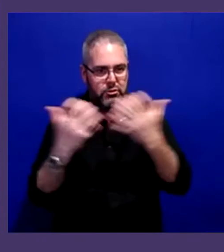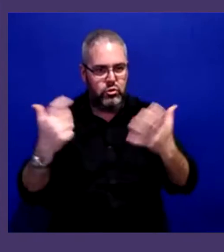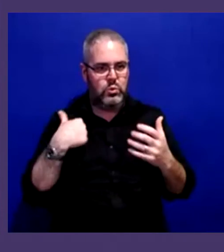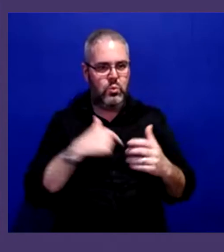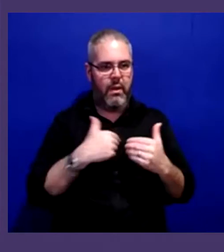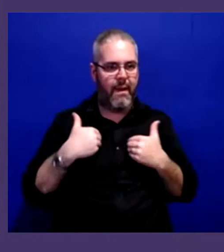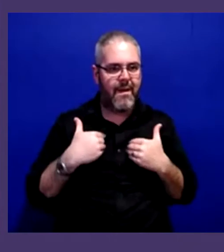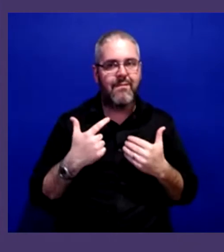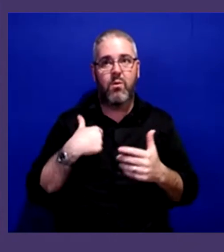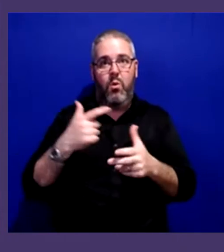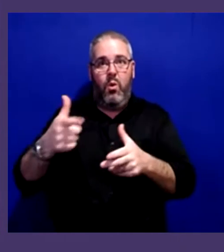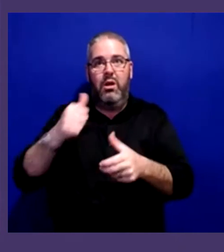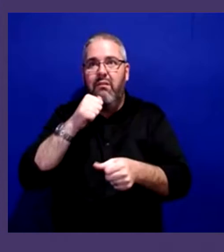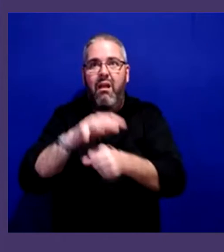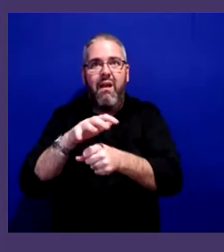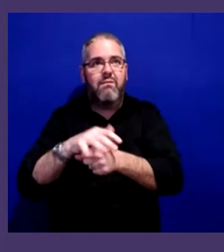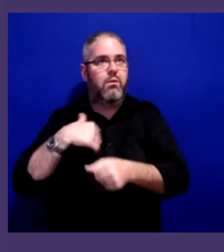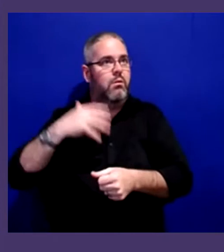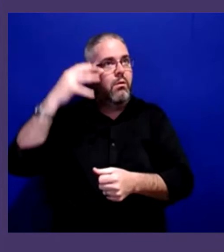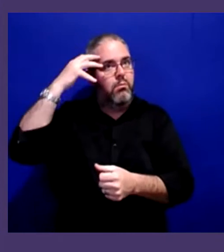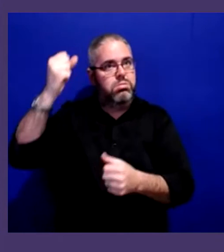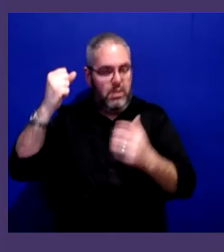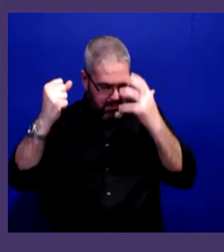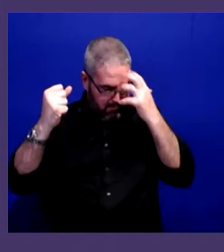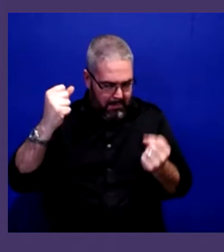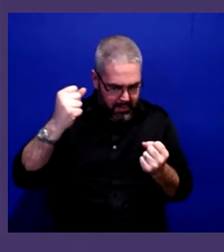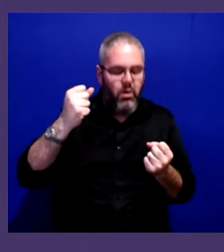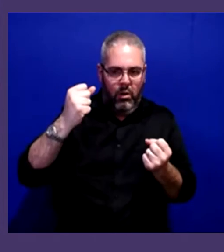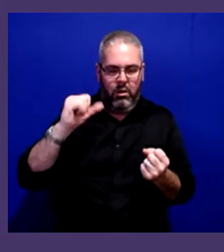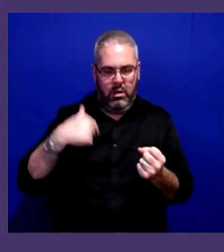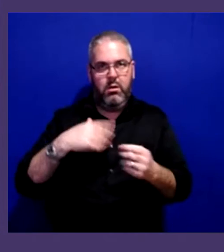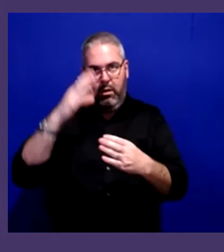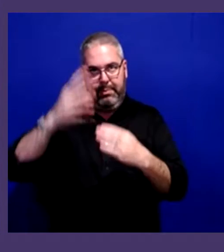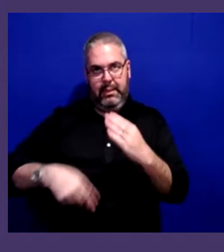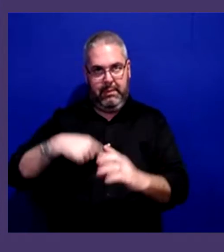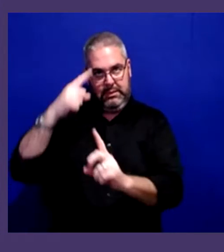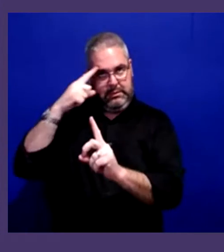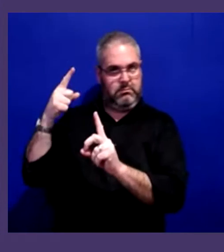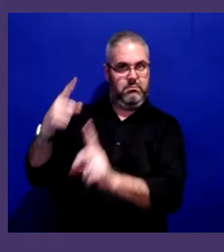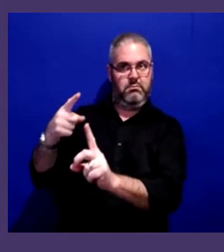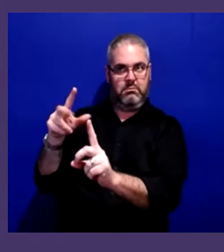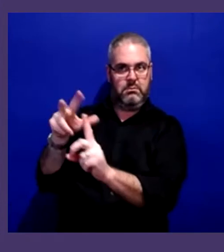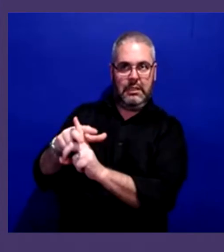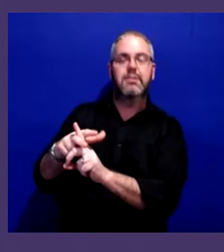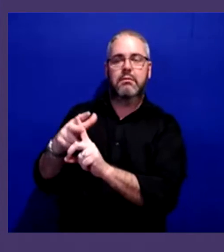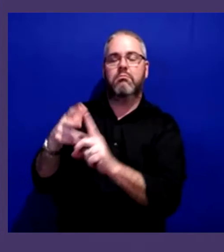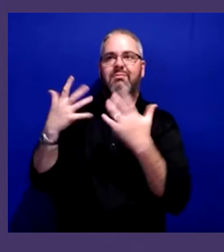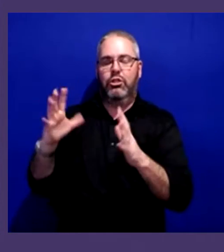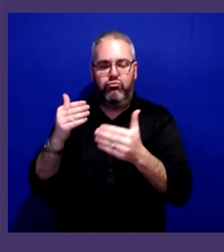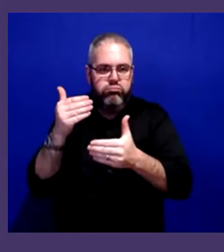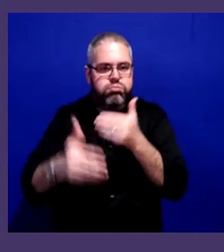using in order to complete a task. Making sure that we consider